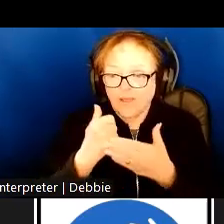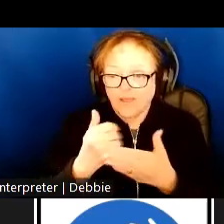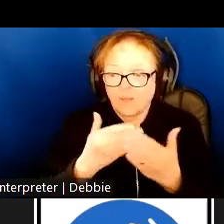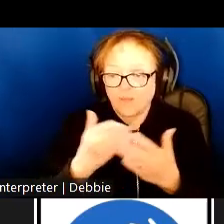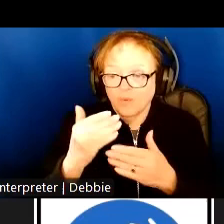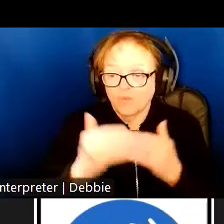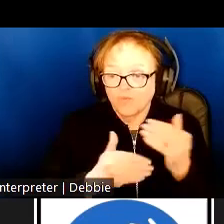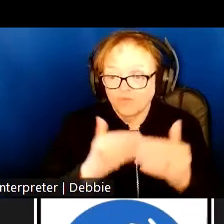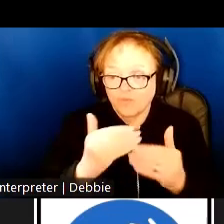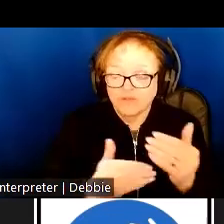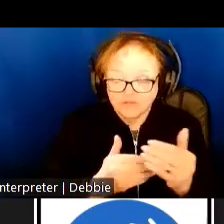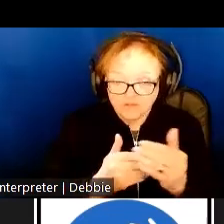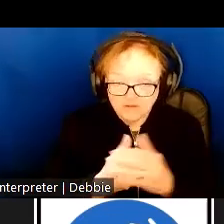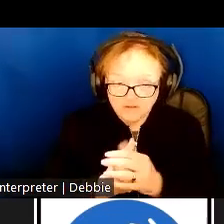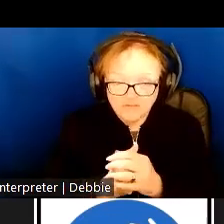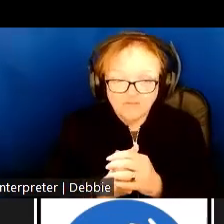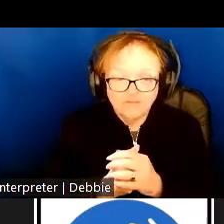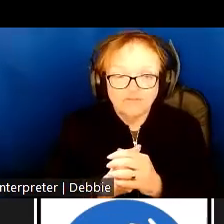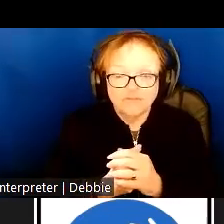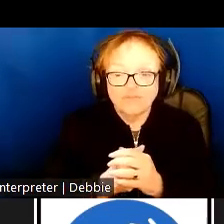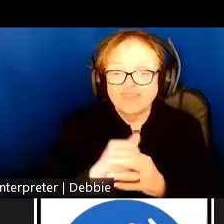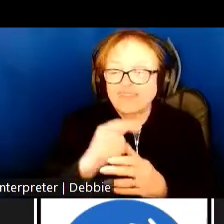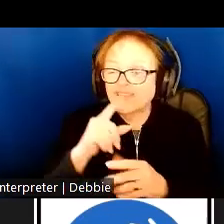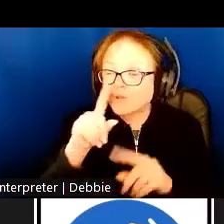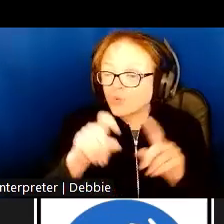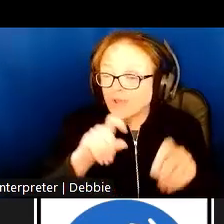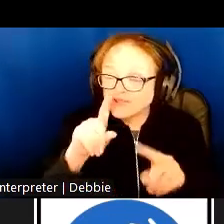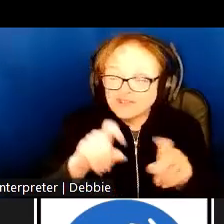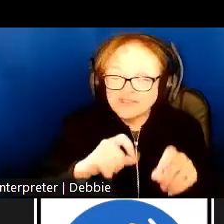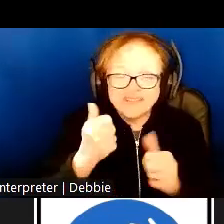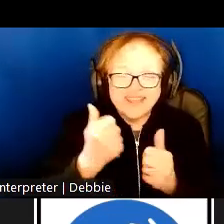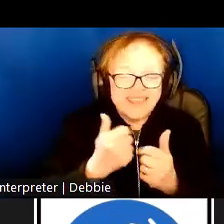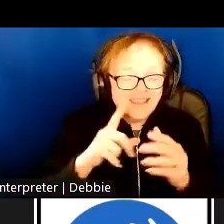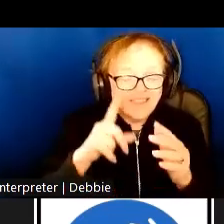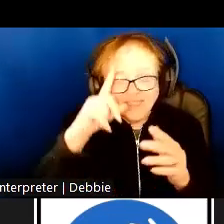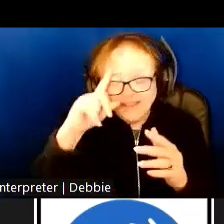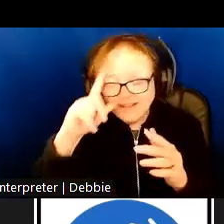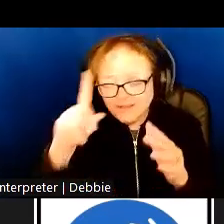Please feel free to be in touch. Questions regarding the program guidelines, application